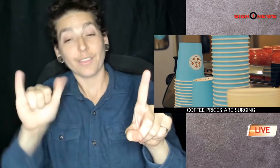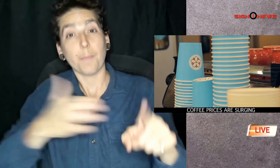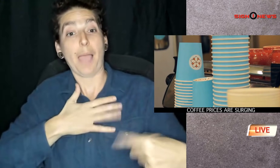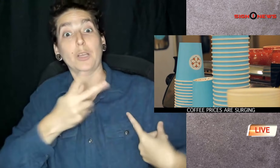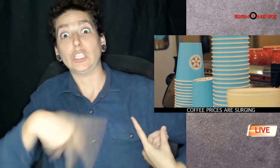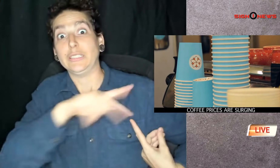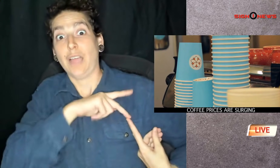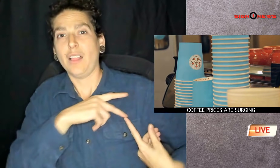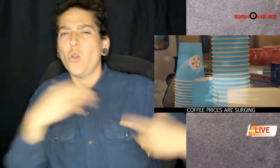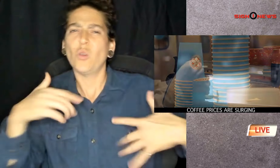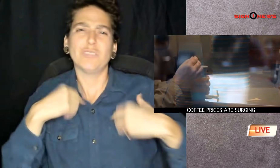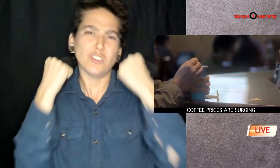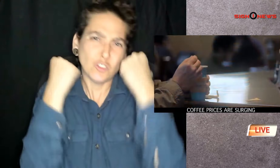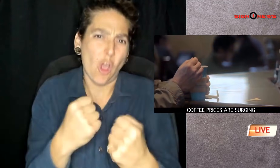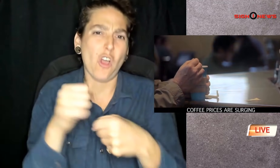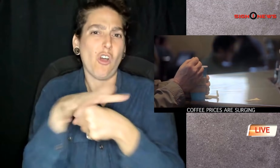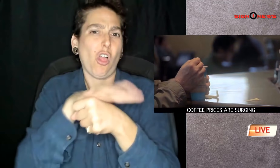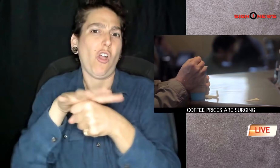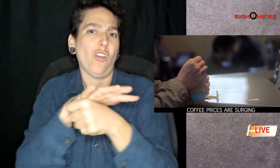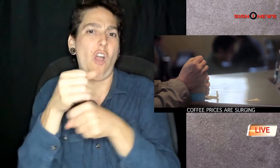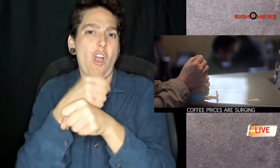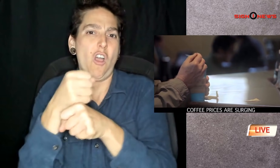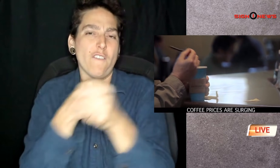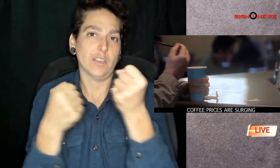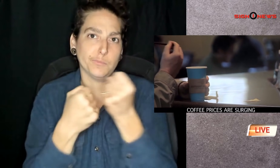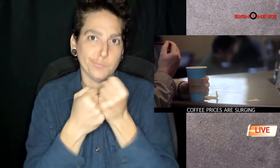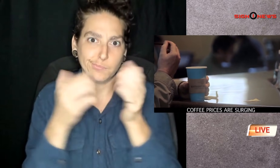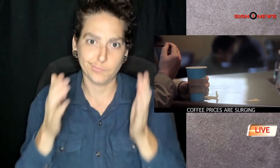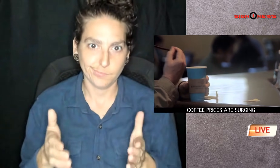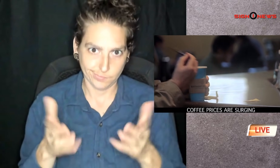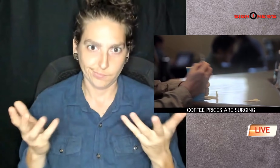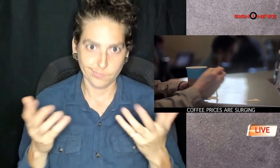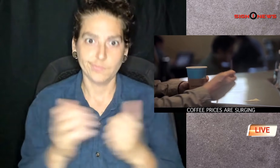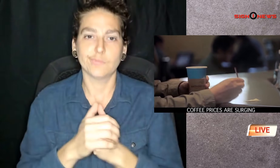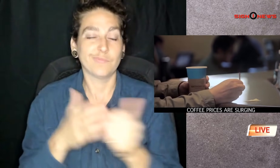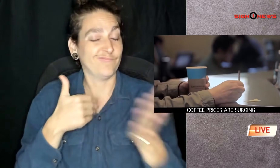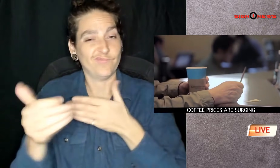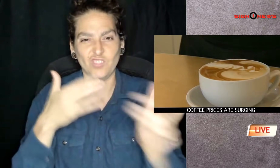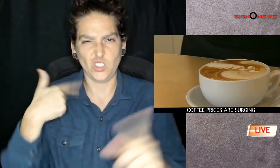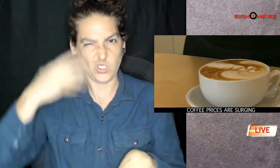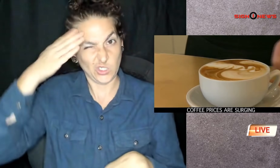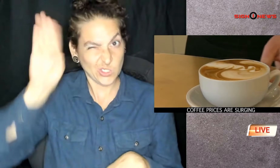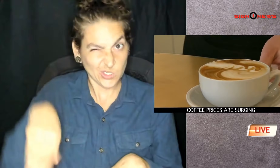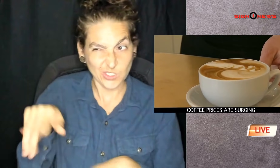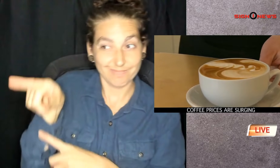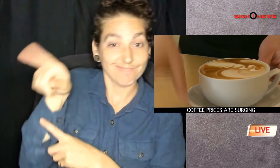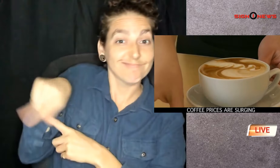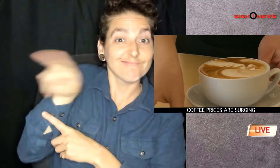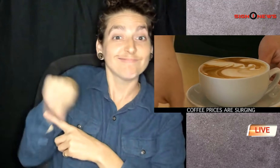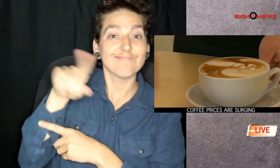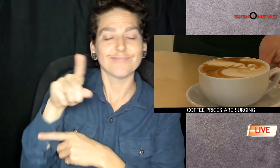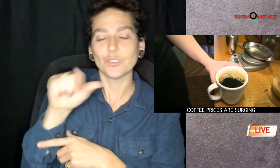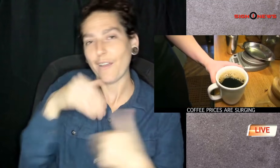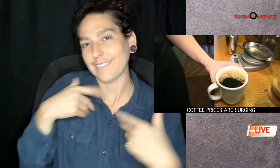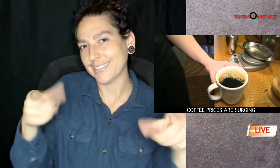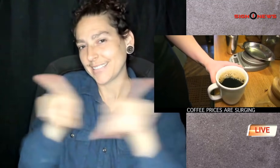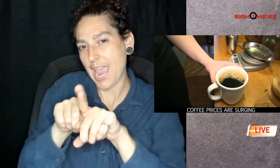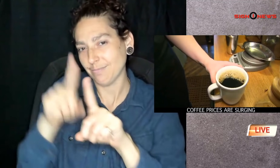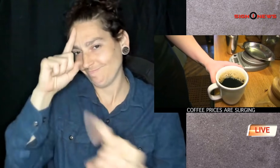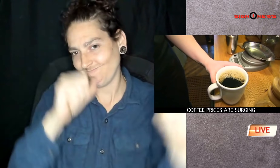own coffee this is my personal experience I'm a big supporter of local coffee local